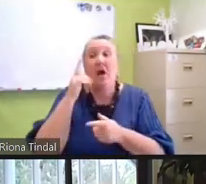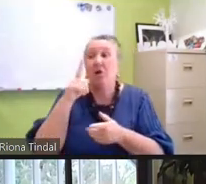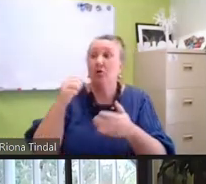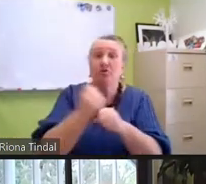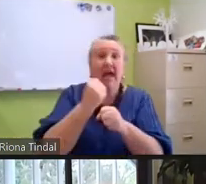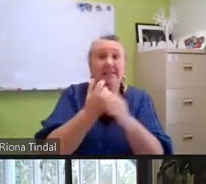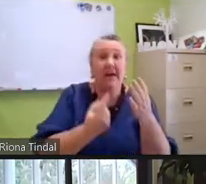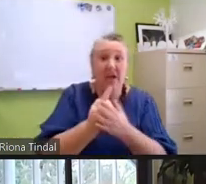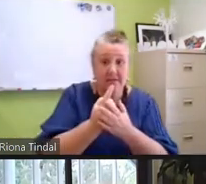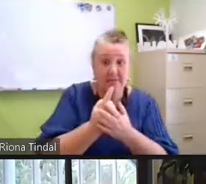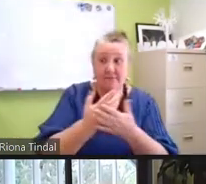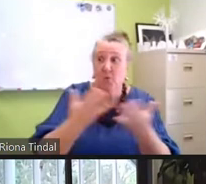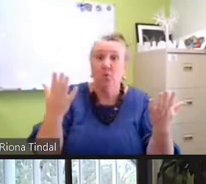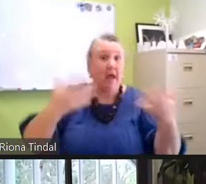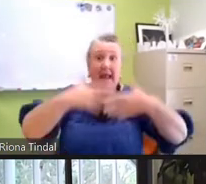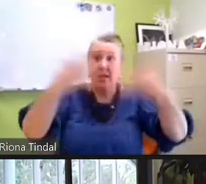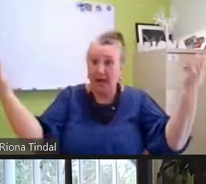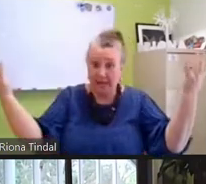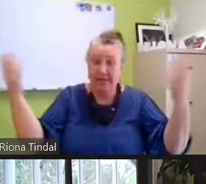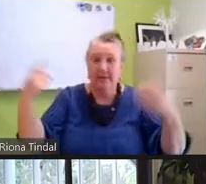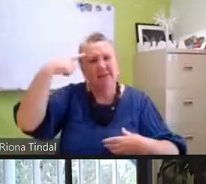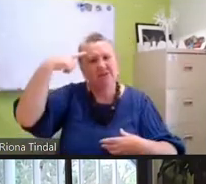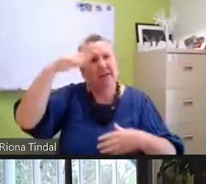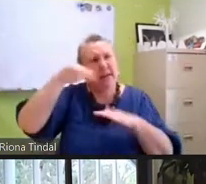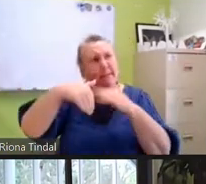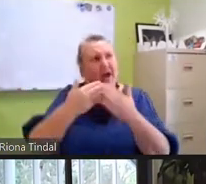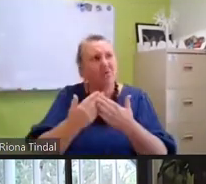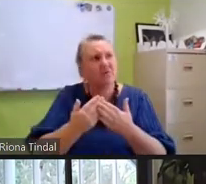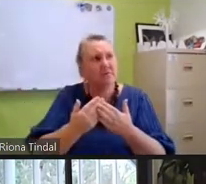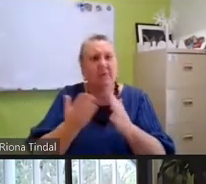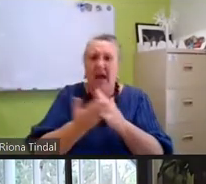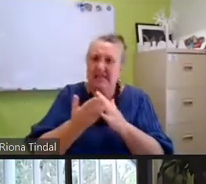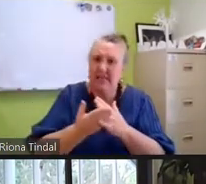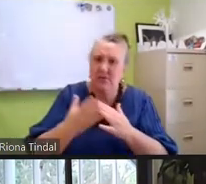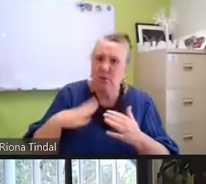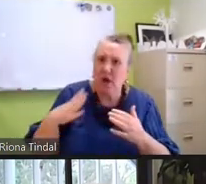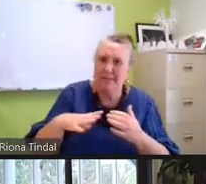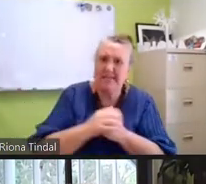can be utilised across spaces, creative events, anywhere. You really need to think about access